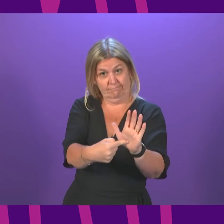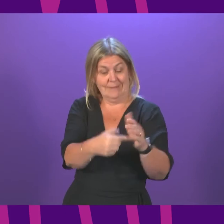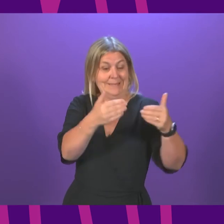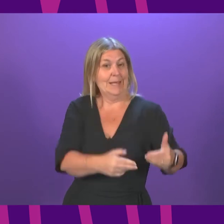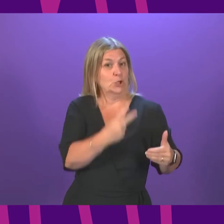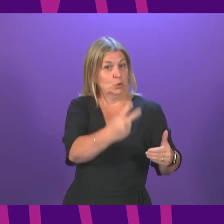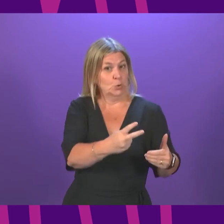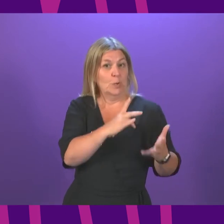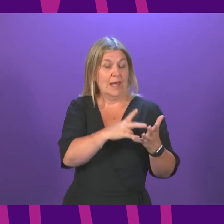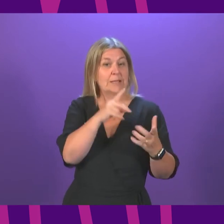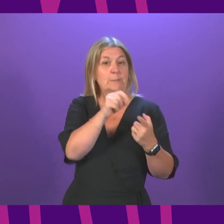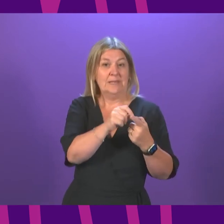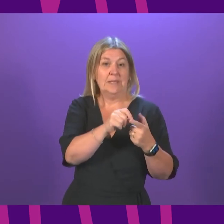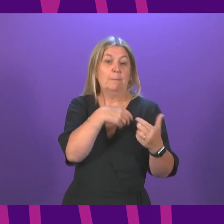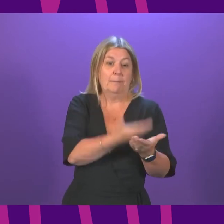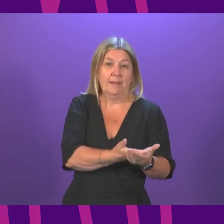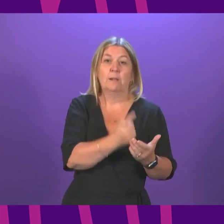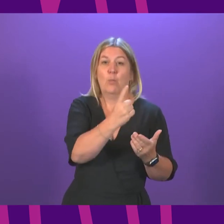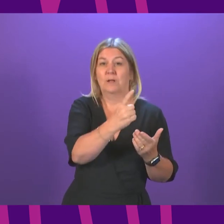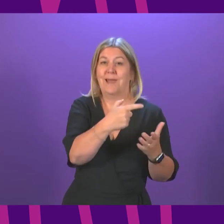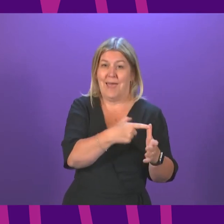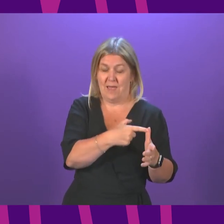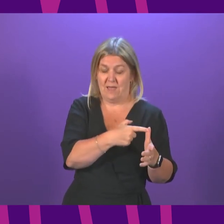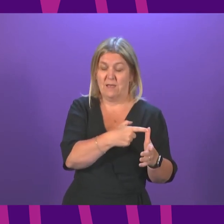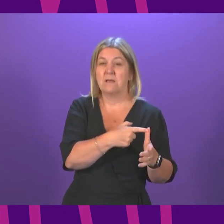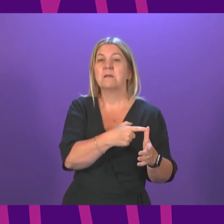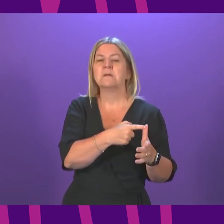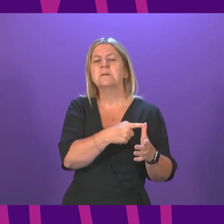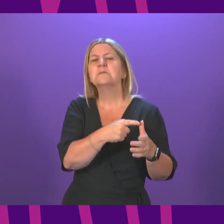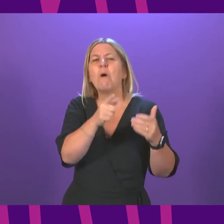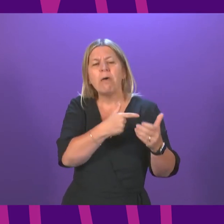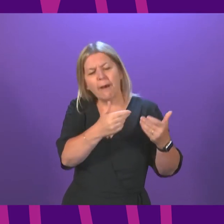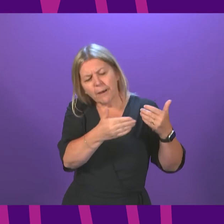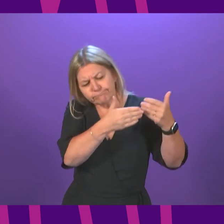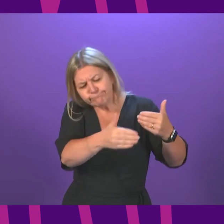Bill 1A”—the marshalled list and the groupings of amendments.